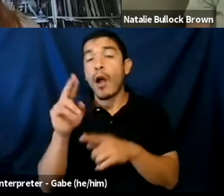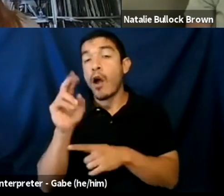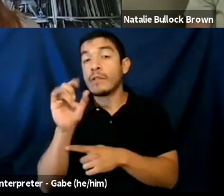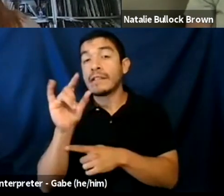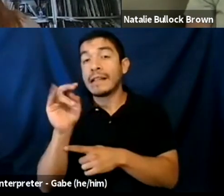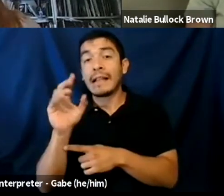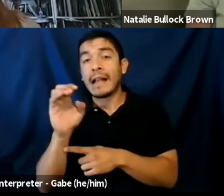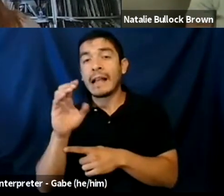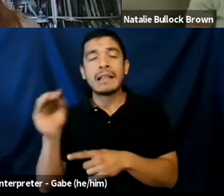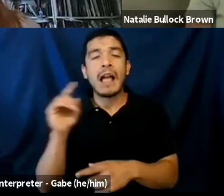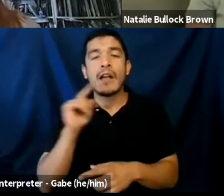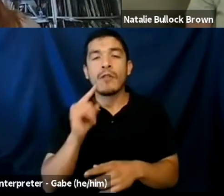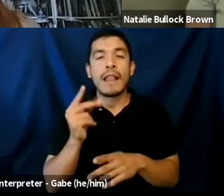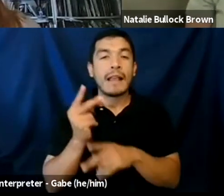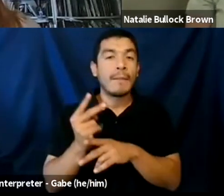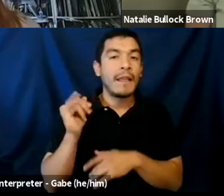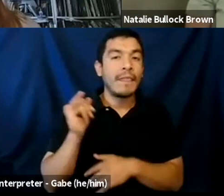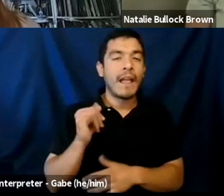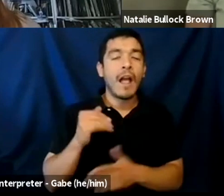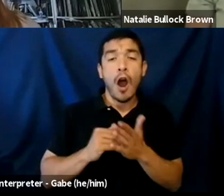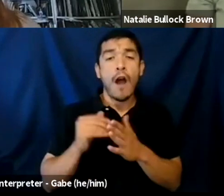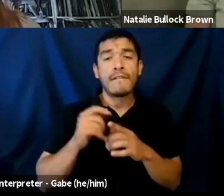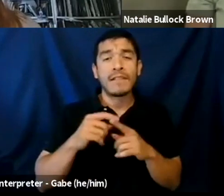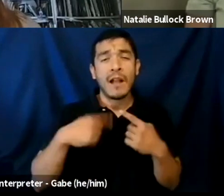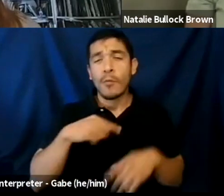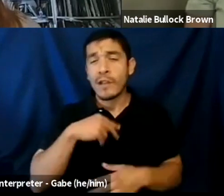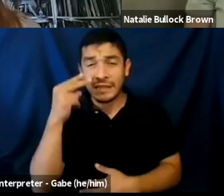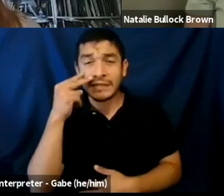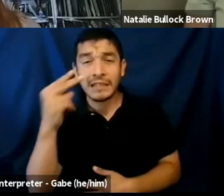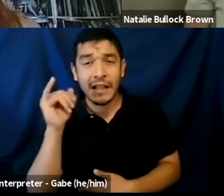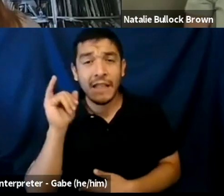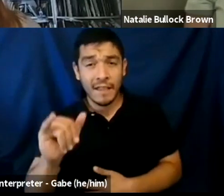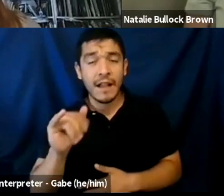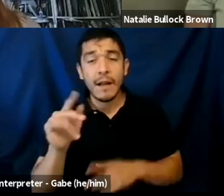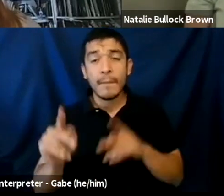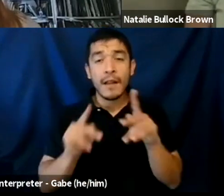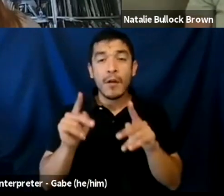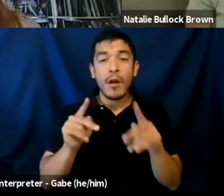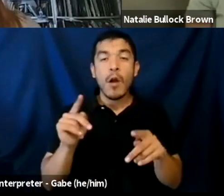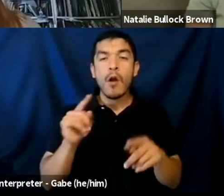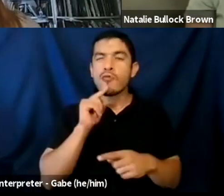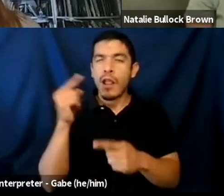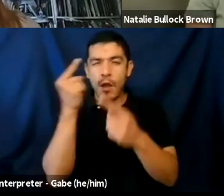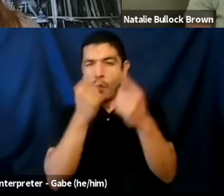And oftentimes, we see that, we see folks really wondering, like what does resiliency mean